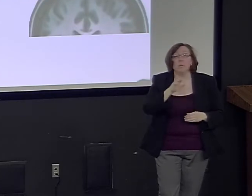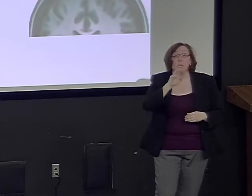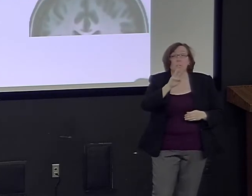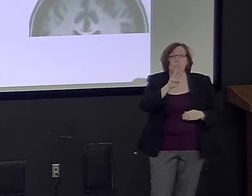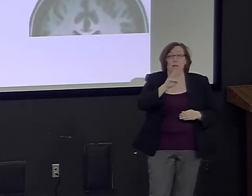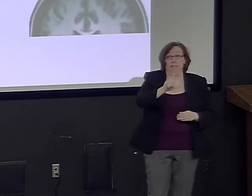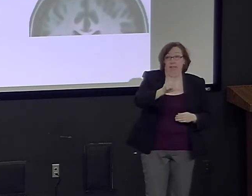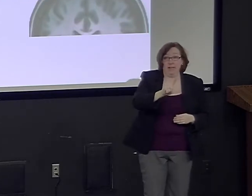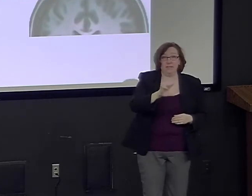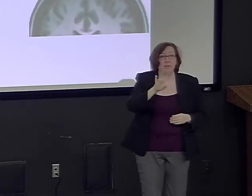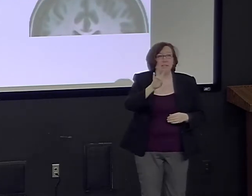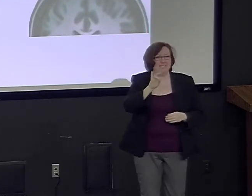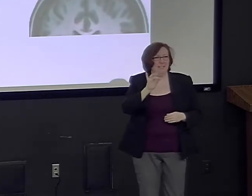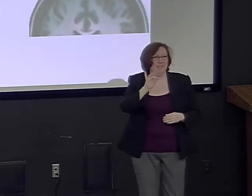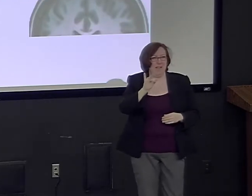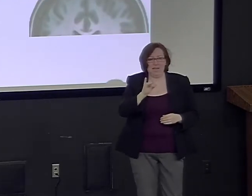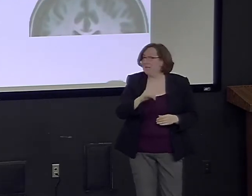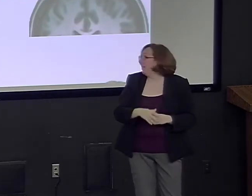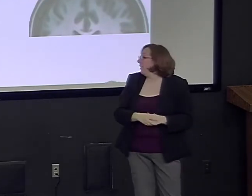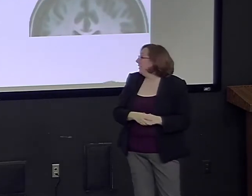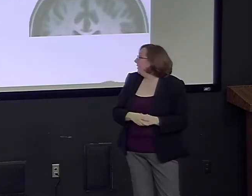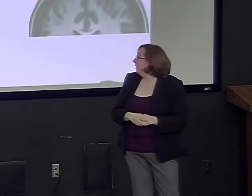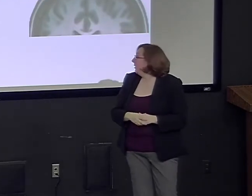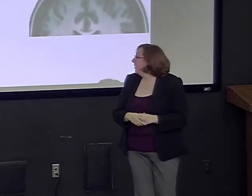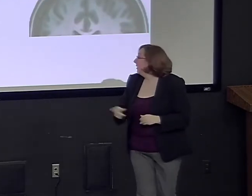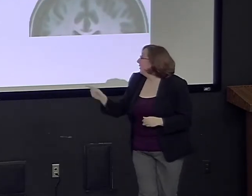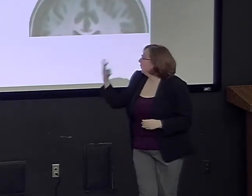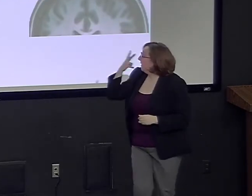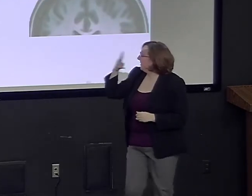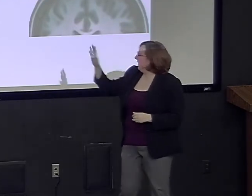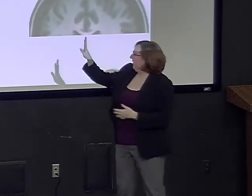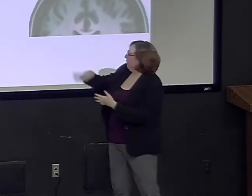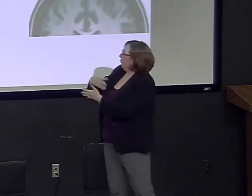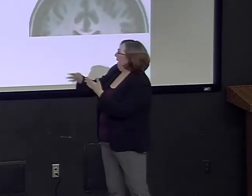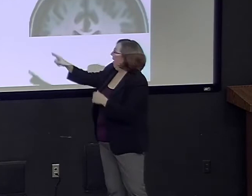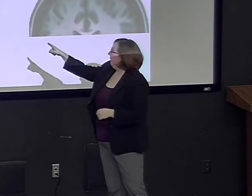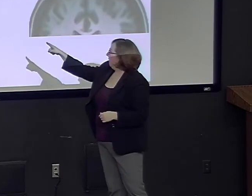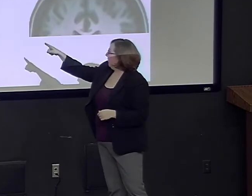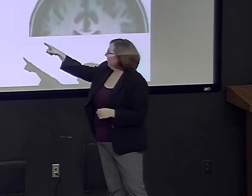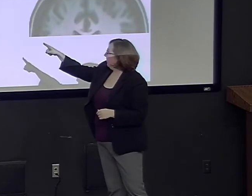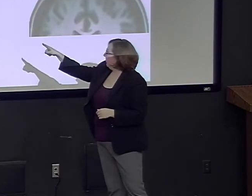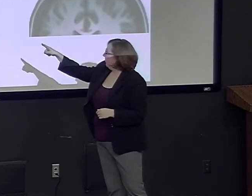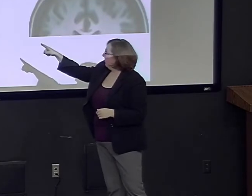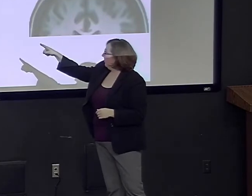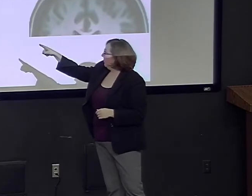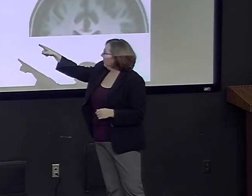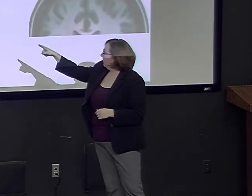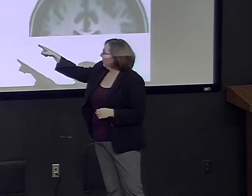and you can see here from the absorbance spectra that the 780 actually is maximally